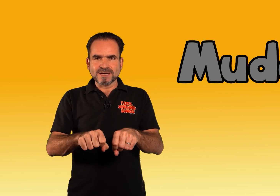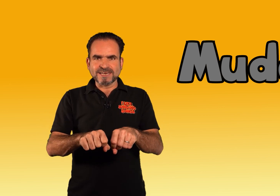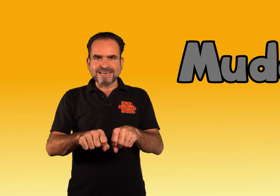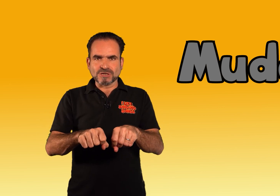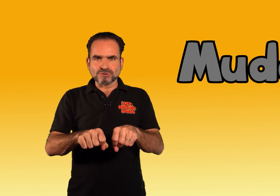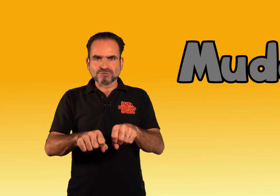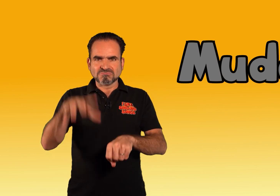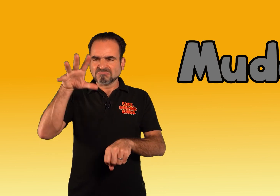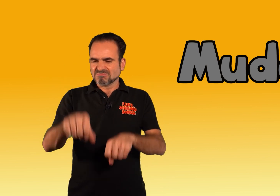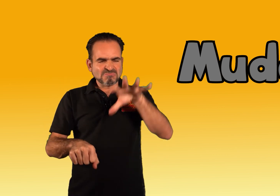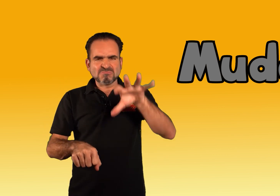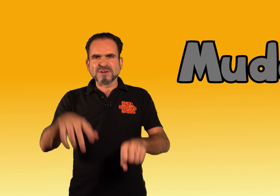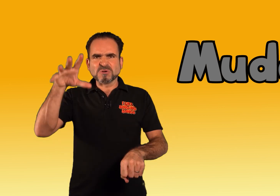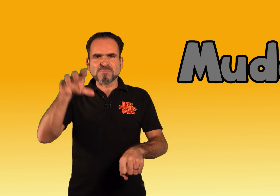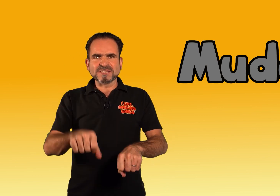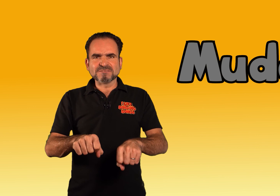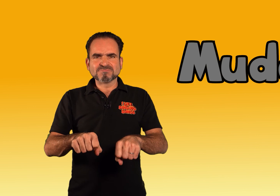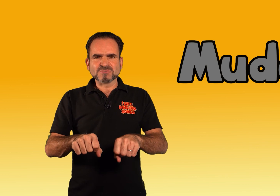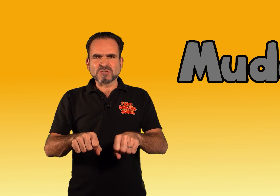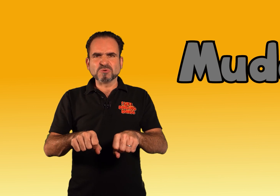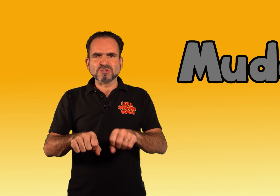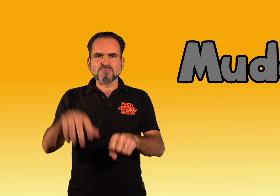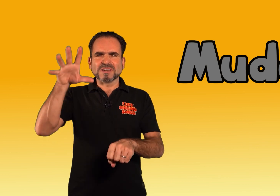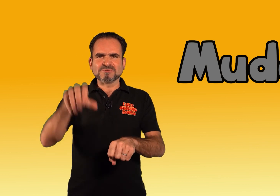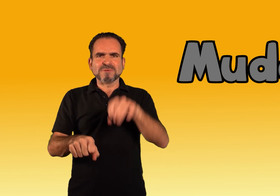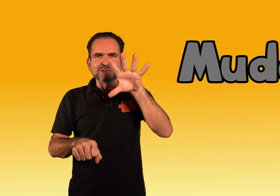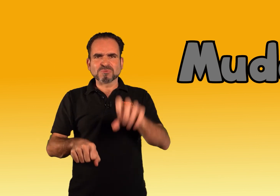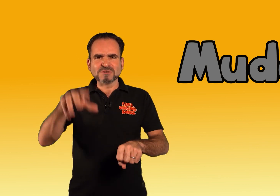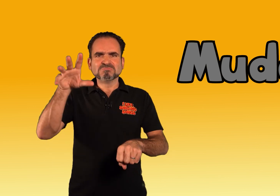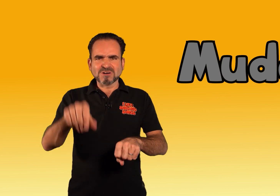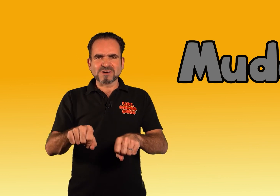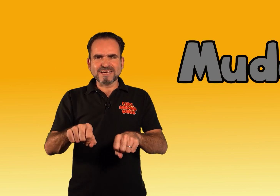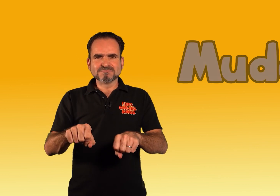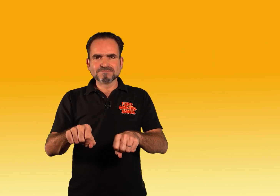And in England... we do muddy....so you can do muddy for me as well.... OK?